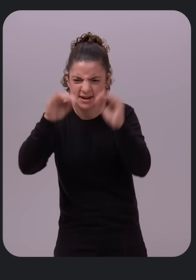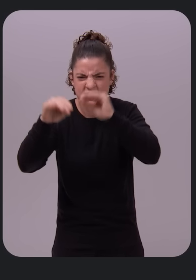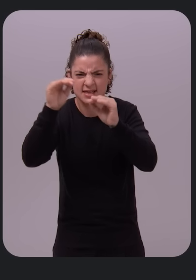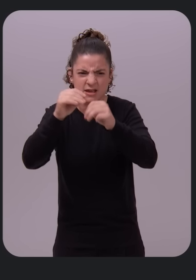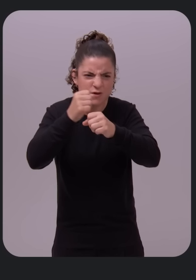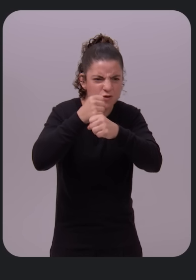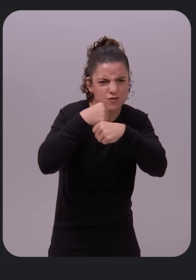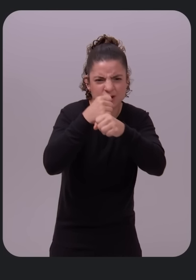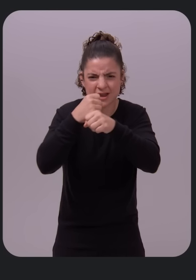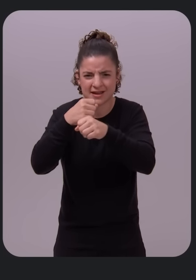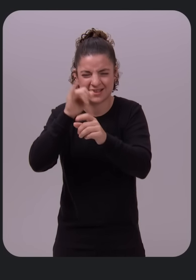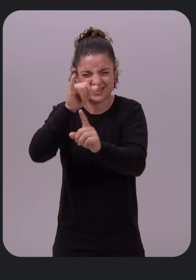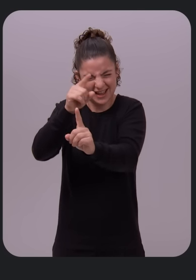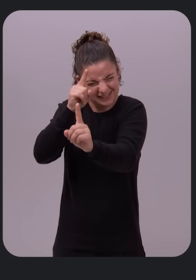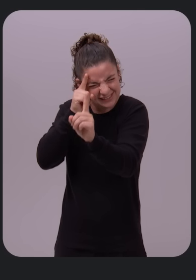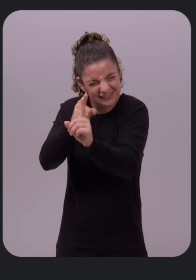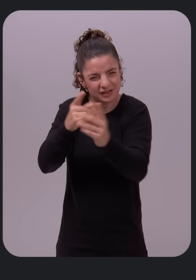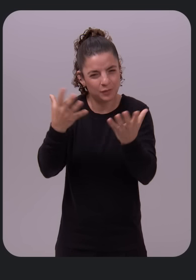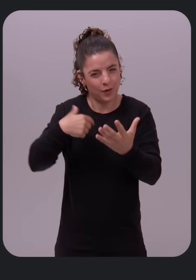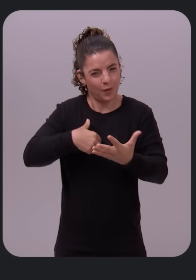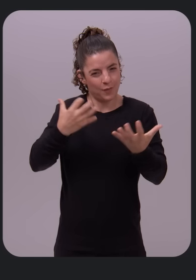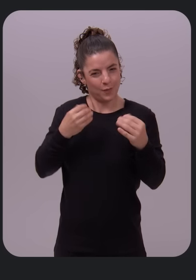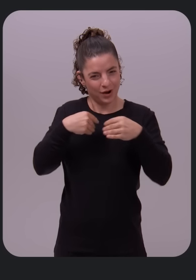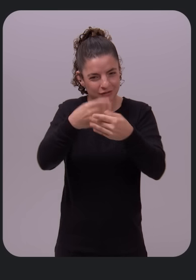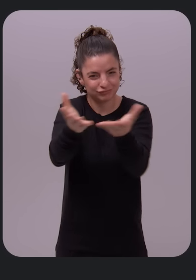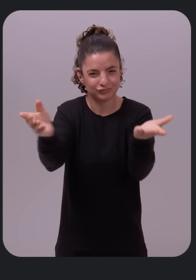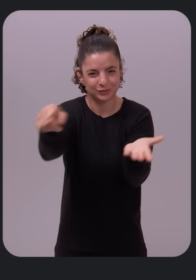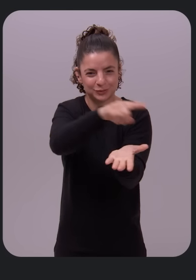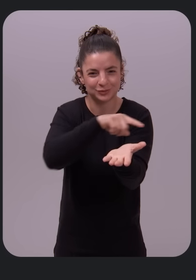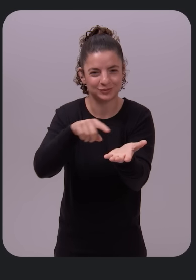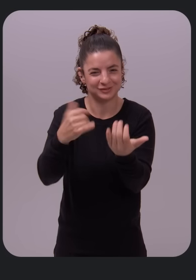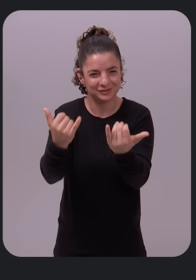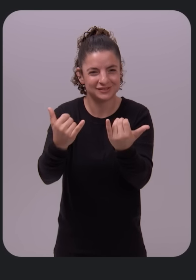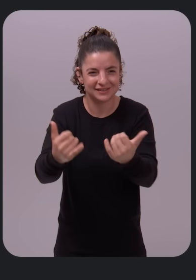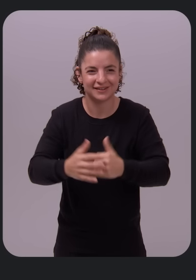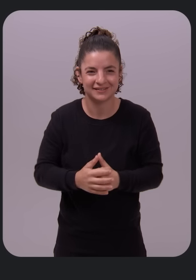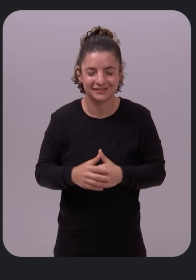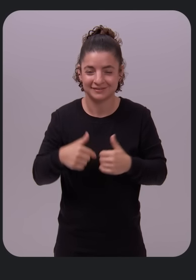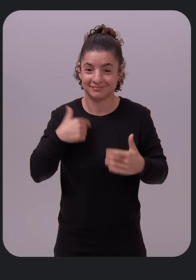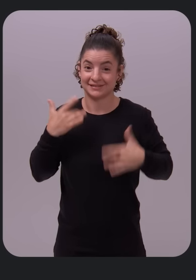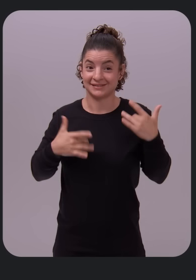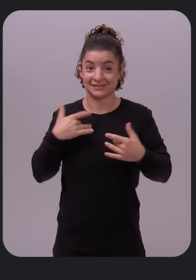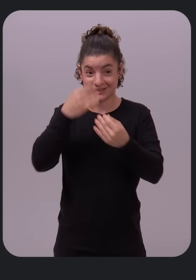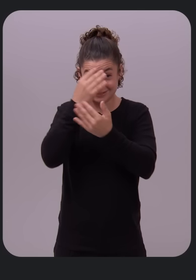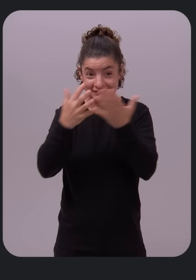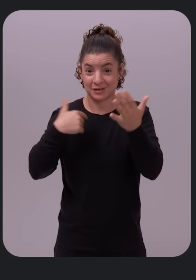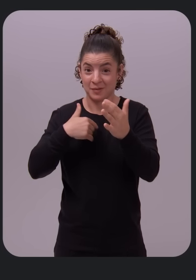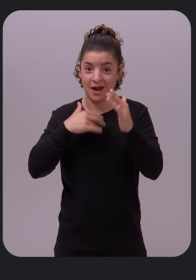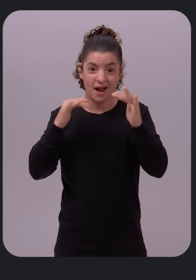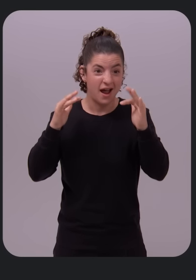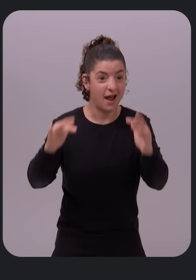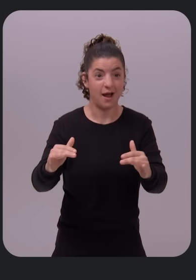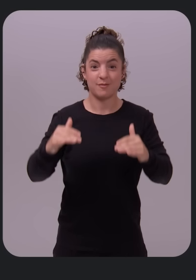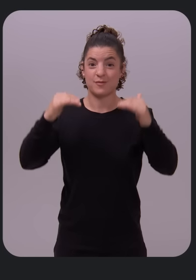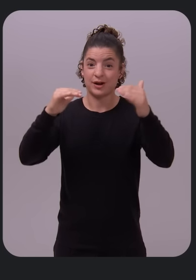that's exactly what we want to put in your hands today. So I'm excited to share that we're upgrading in two AI